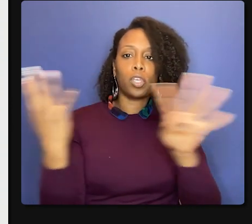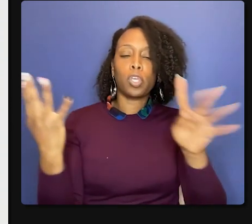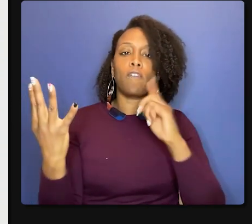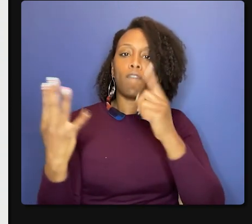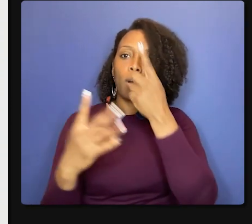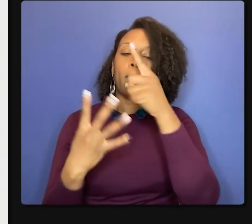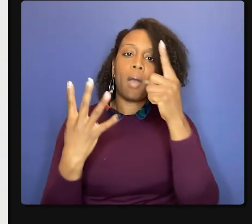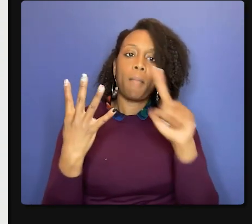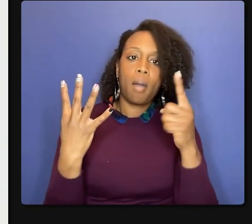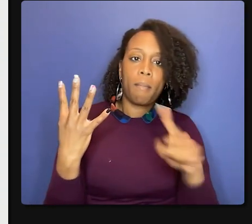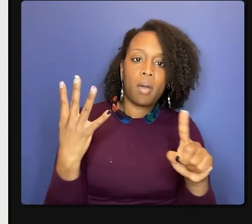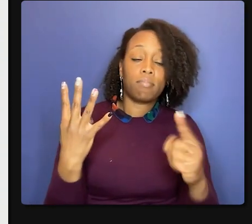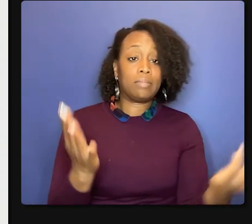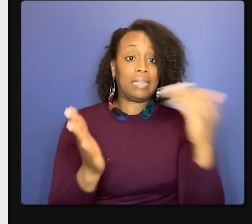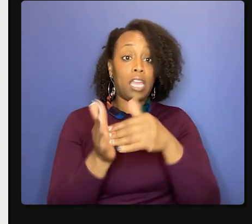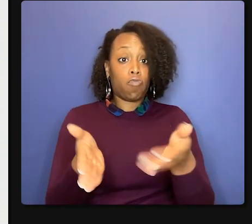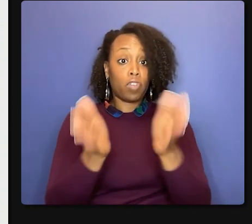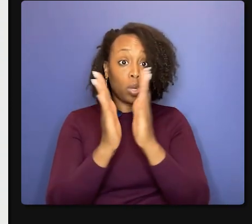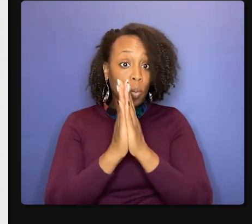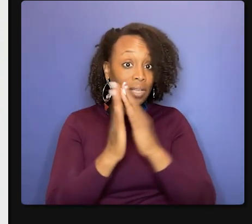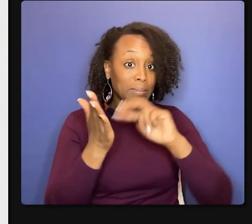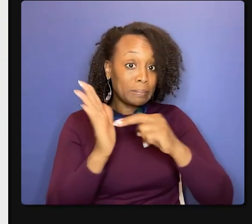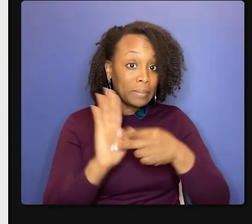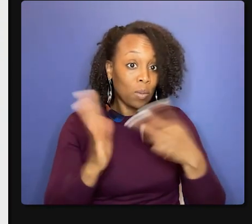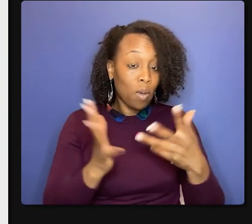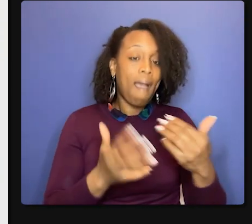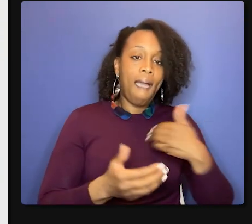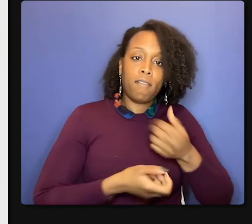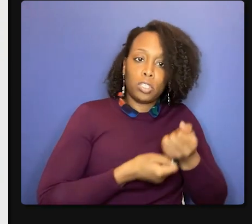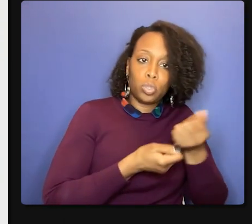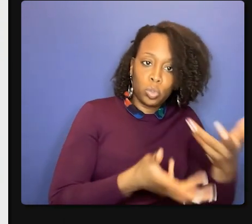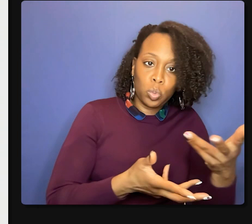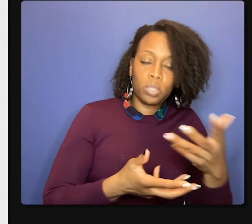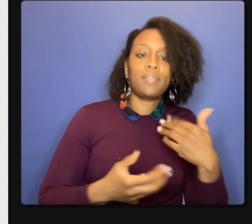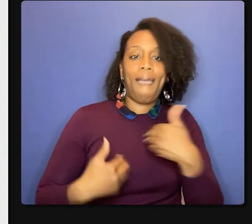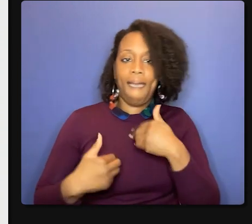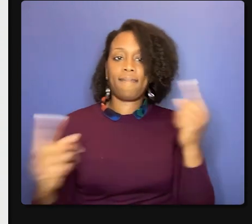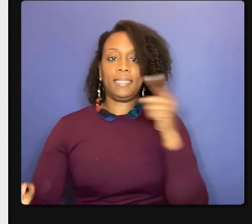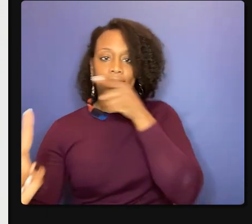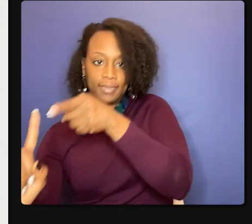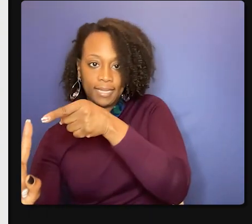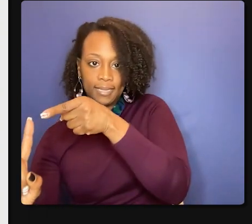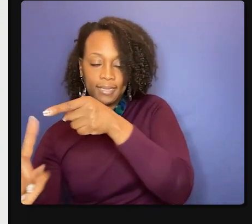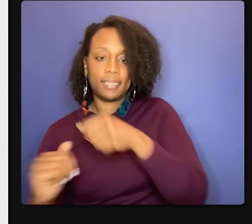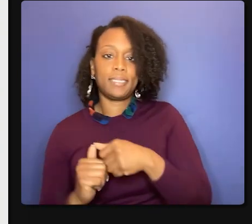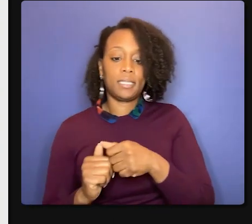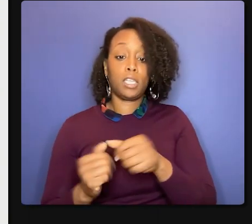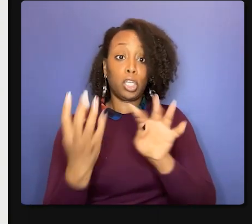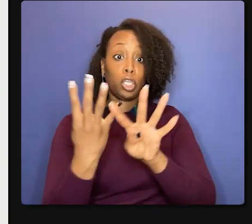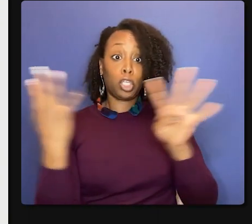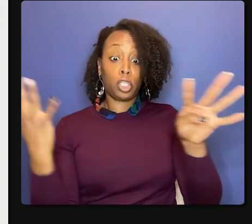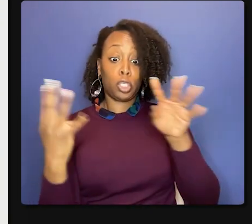into the queue for execution. Now request, again, we define them as having a source and a destination.